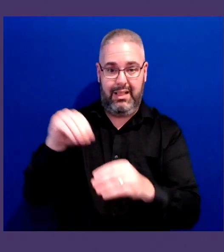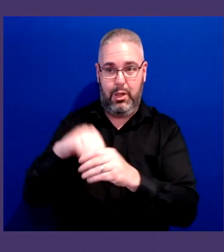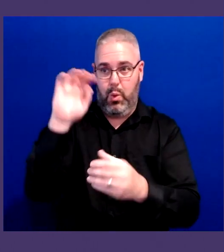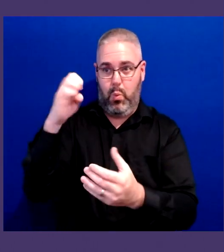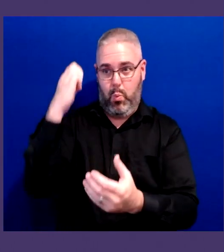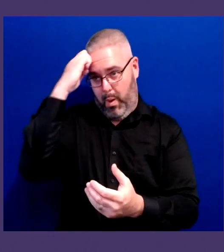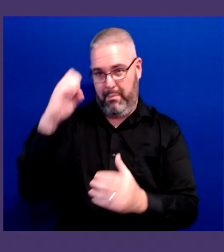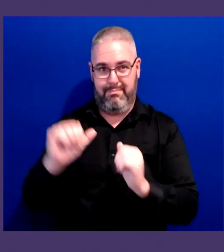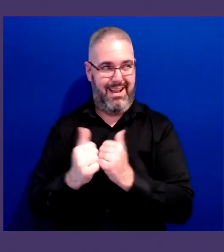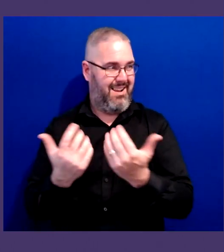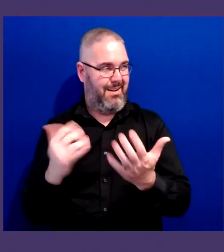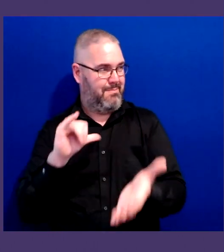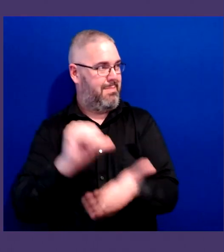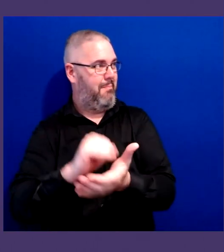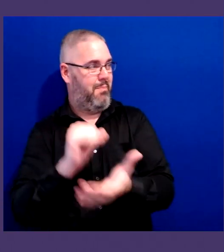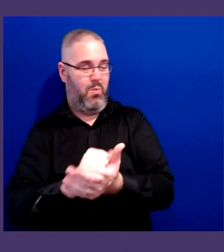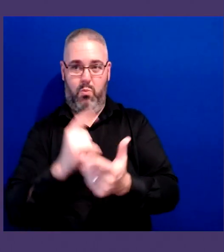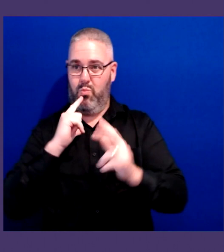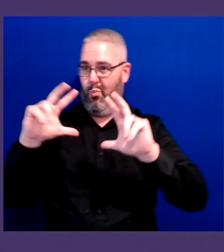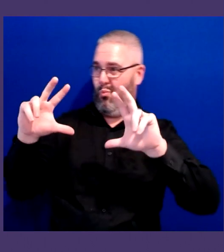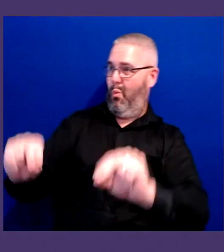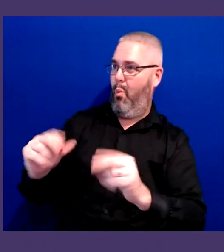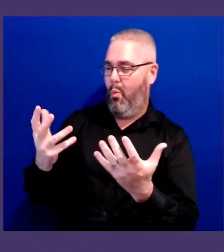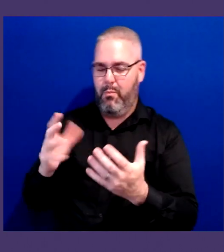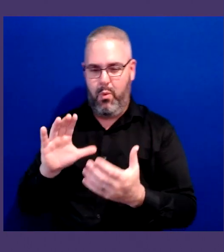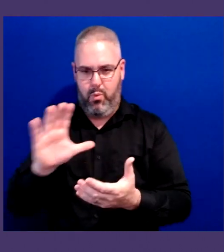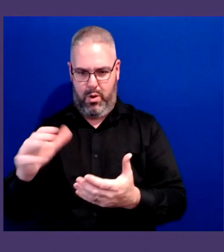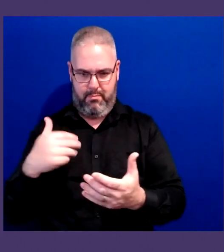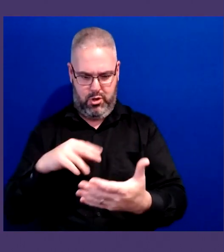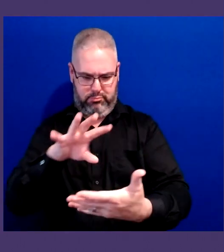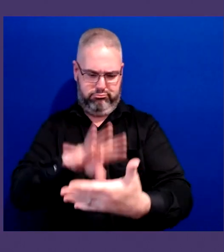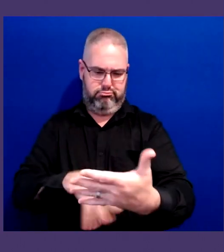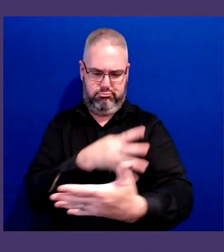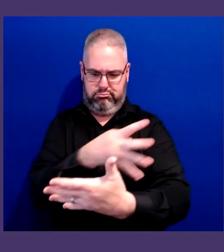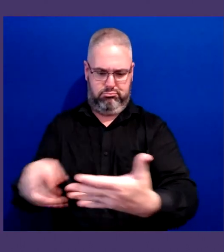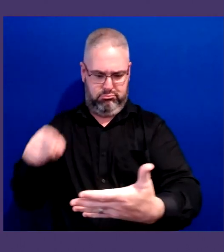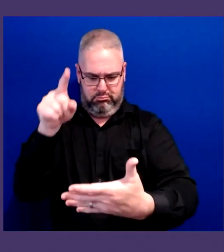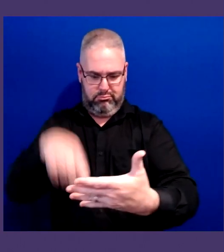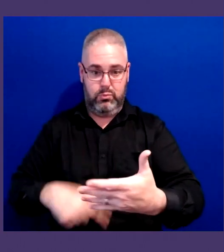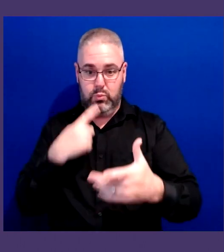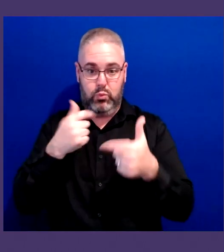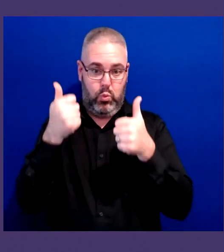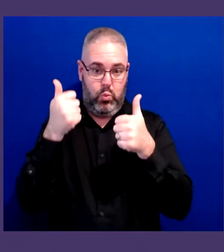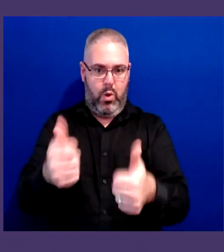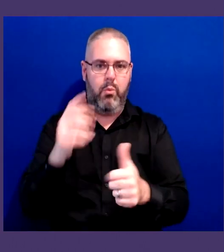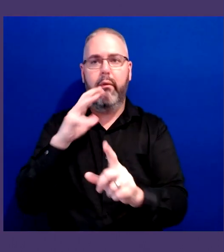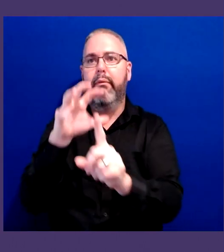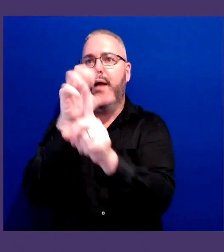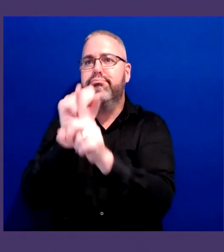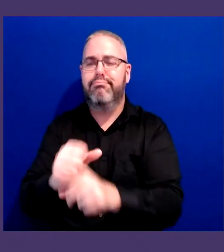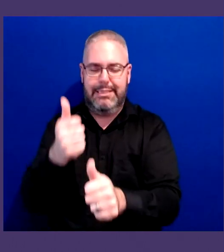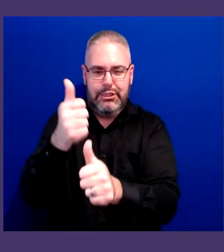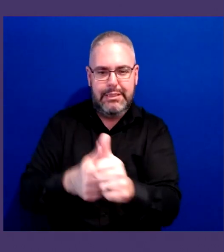You run it through your materiality matrix, which is great because that's going to flag every company has to at least think about it.